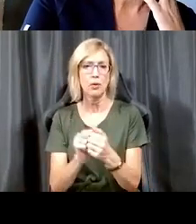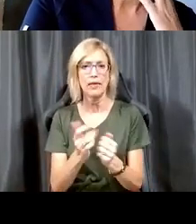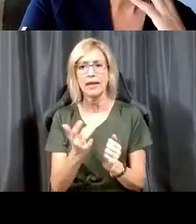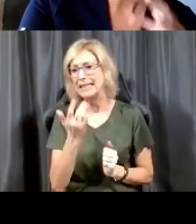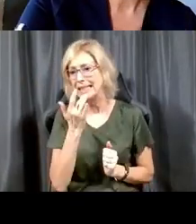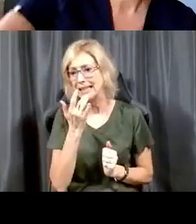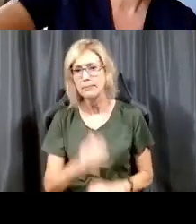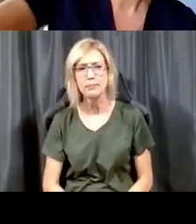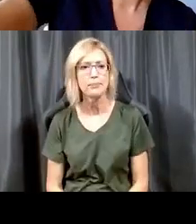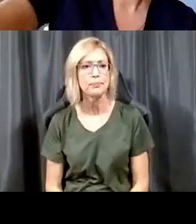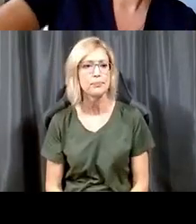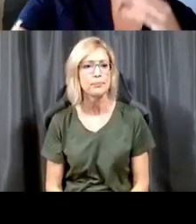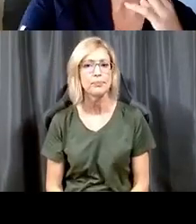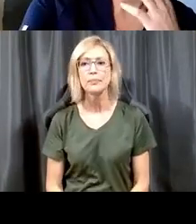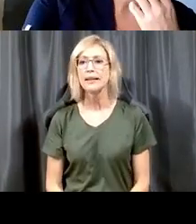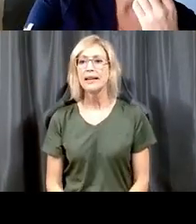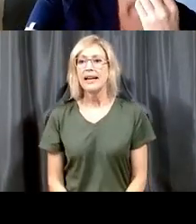I have successfully just P been a talking head for about